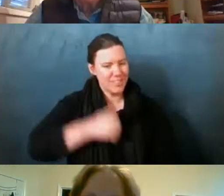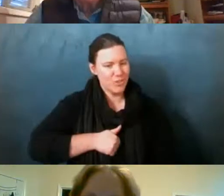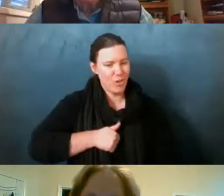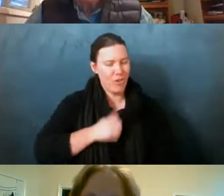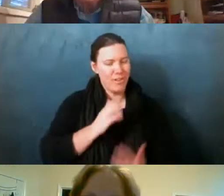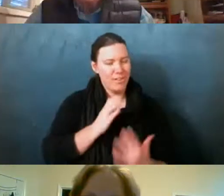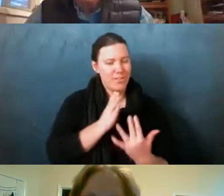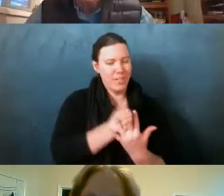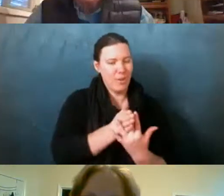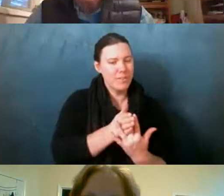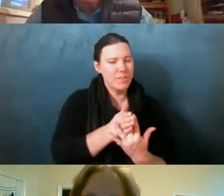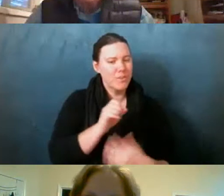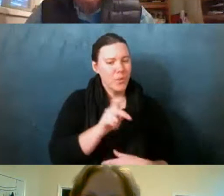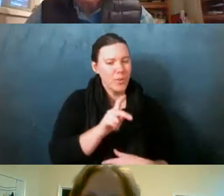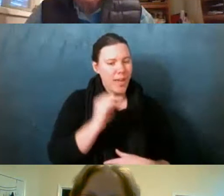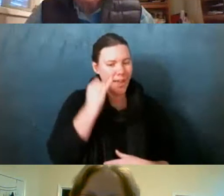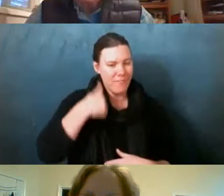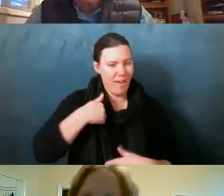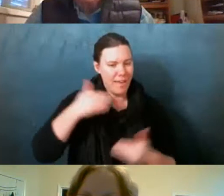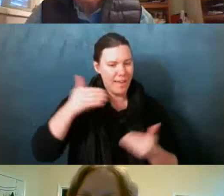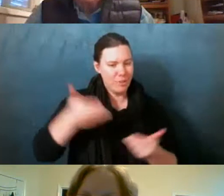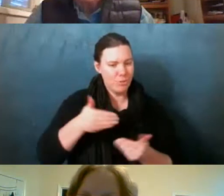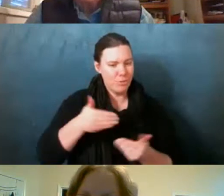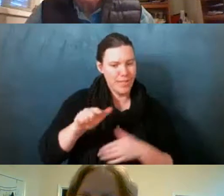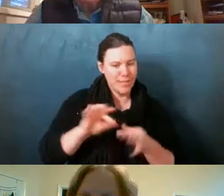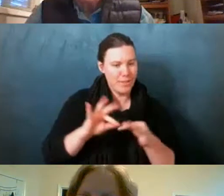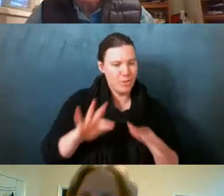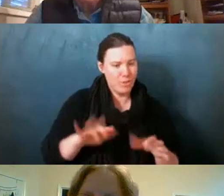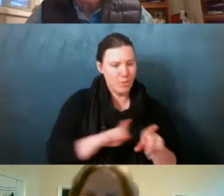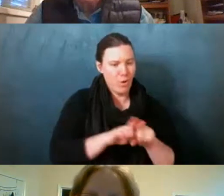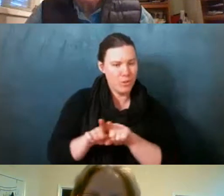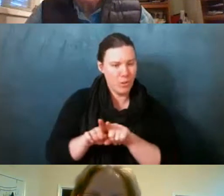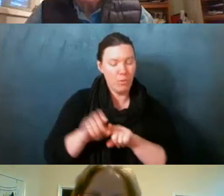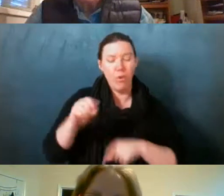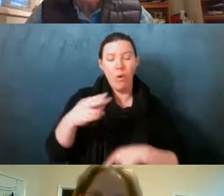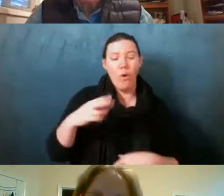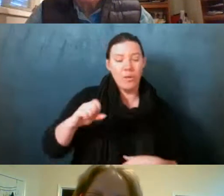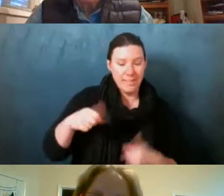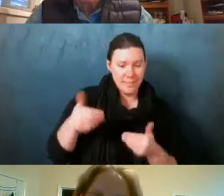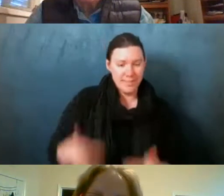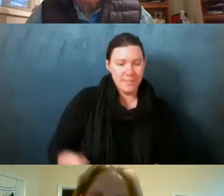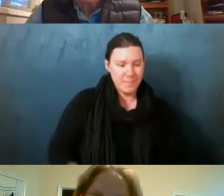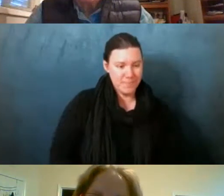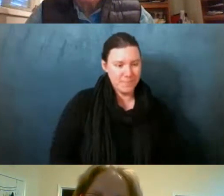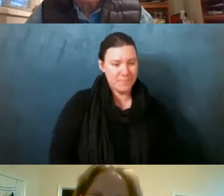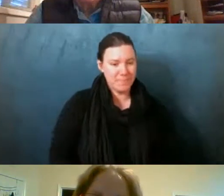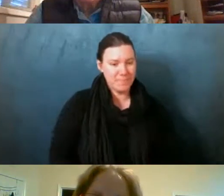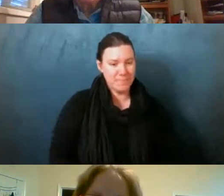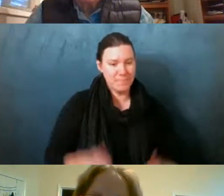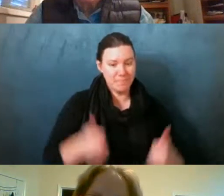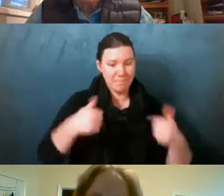Is it okay if I also introduce the ASL interpreter? Oh yes. Hi Mary. Are you on with us?